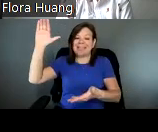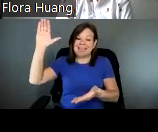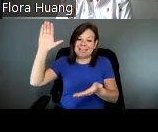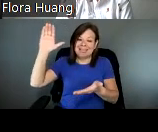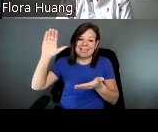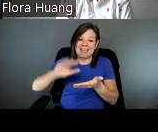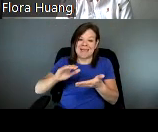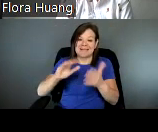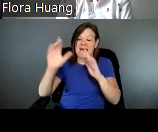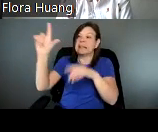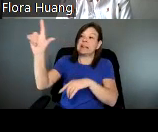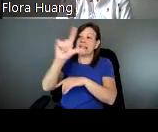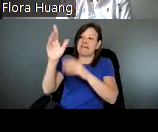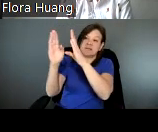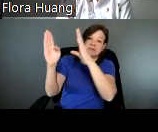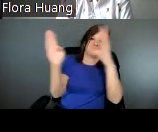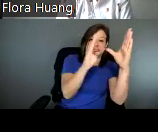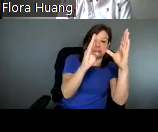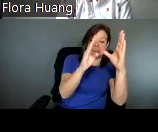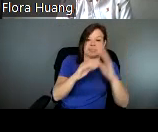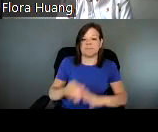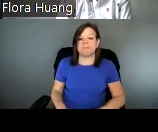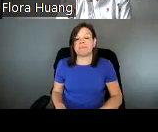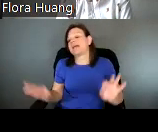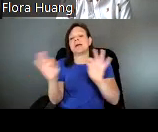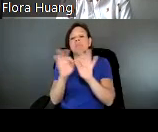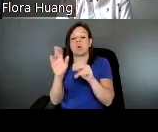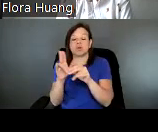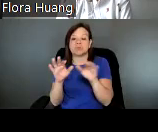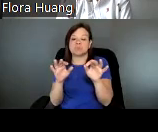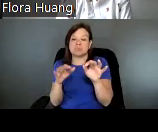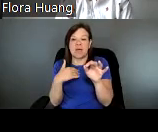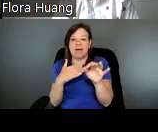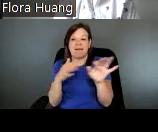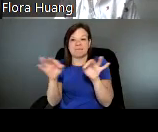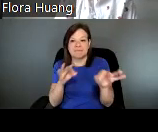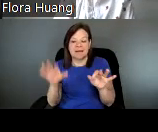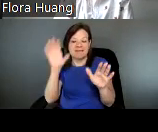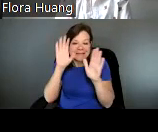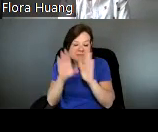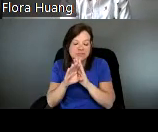And it's also important to include descriptions of images, charts, or graphs.